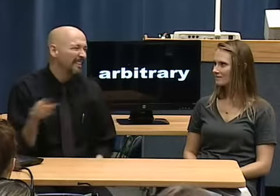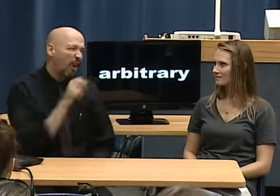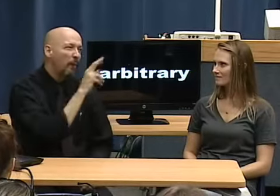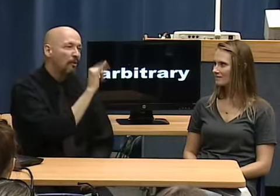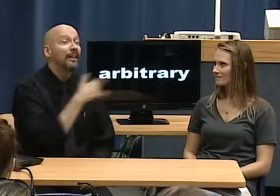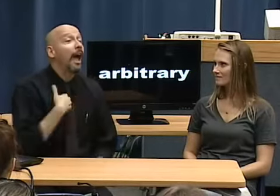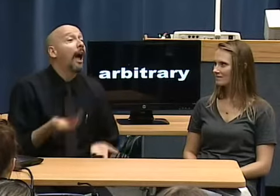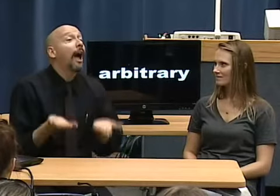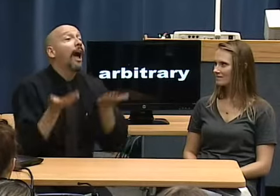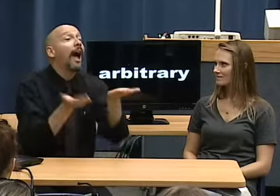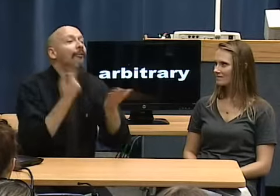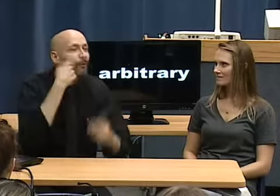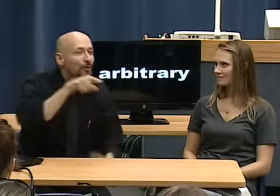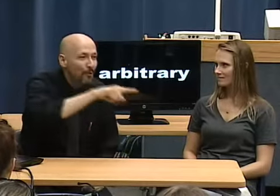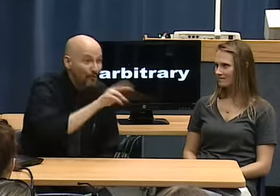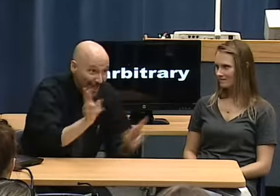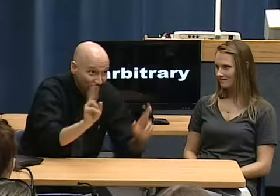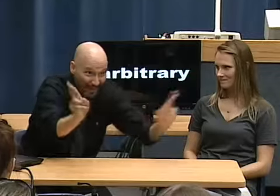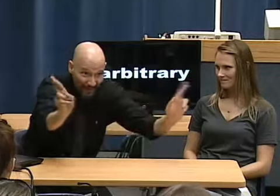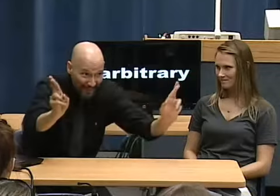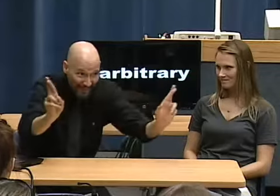I have a suggestion for you. Ready?